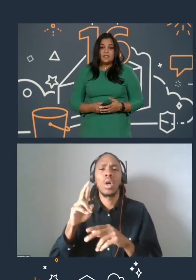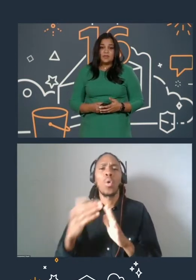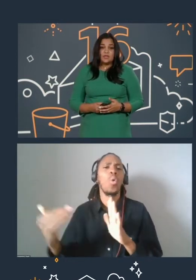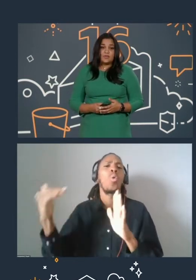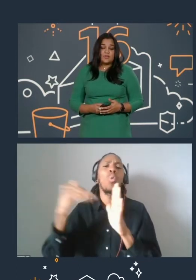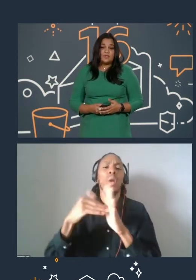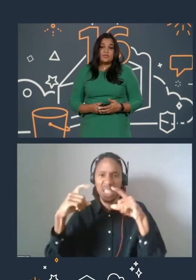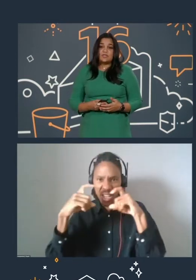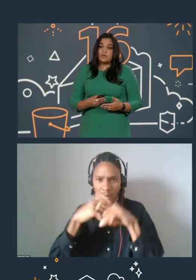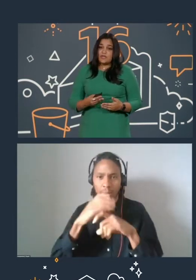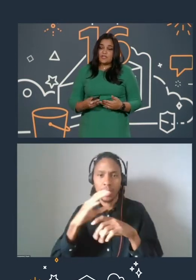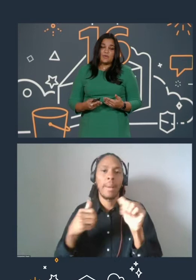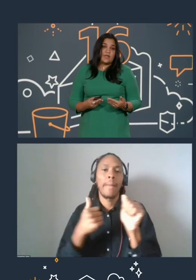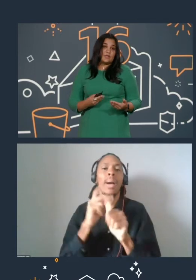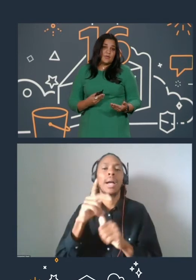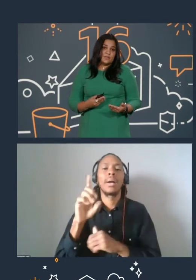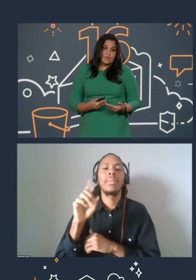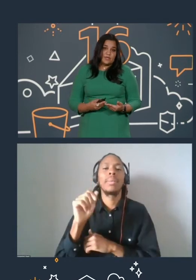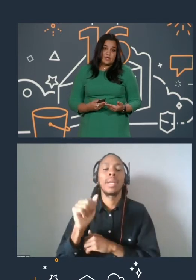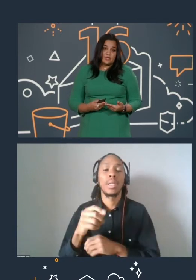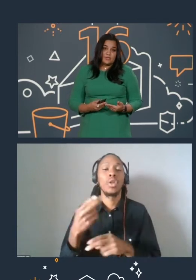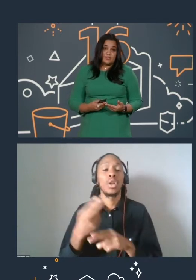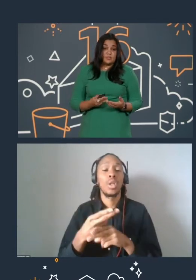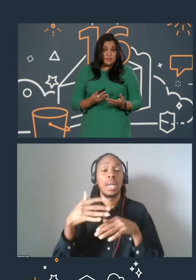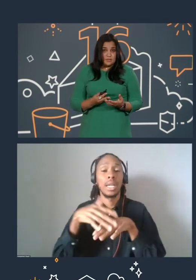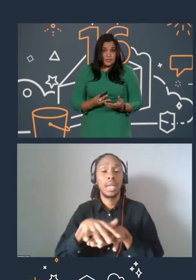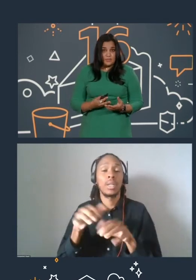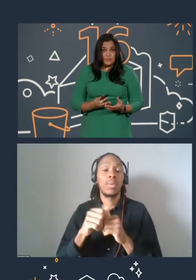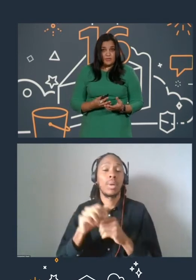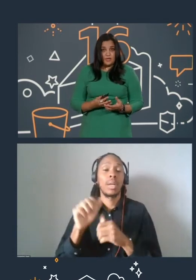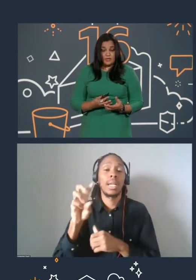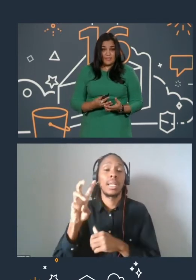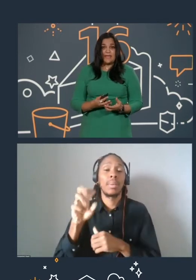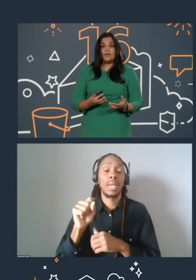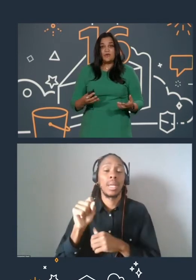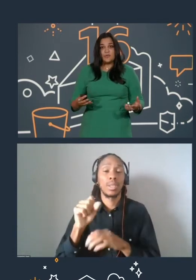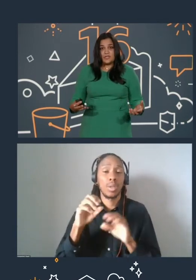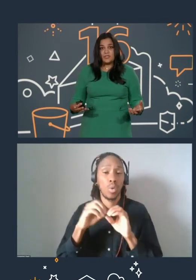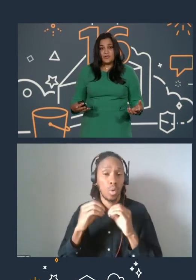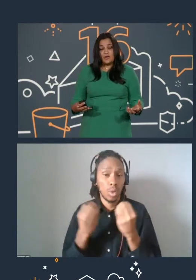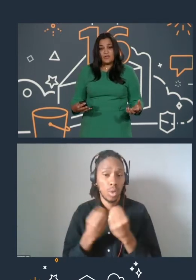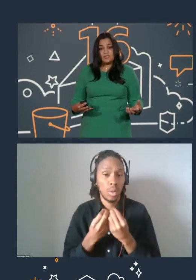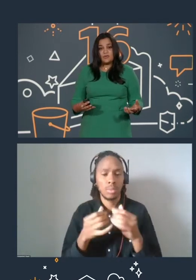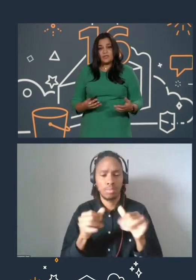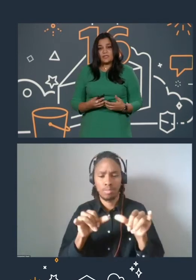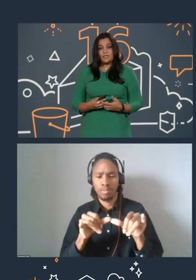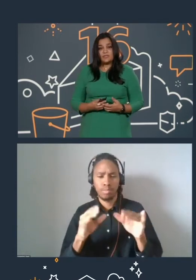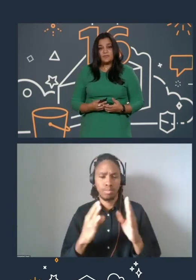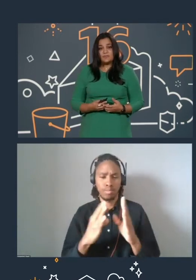You can also use the integration with AWS Organizations to scale your protection across your organization.